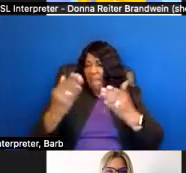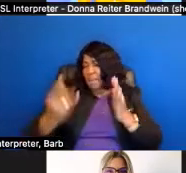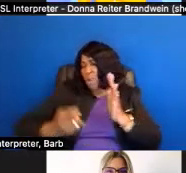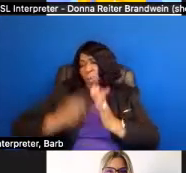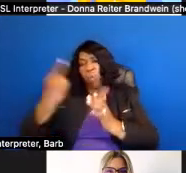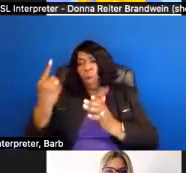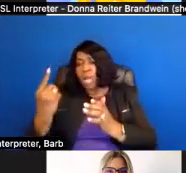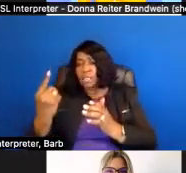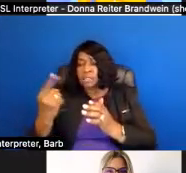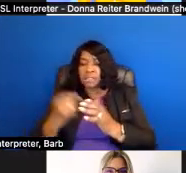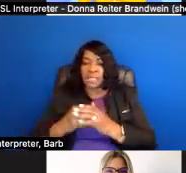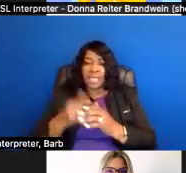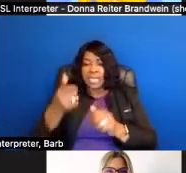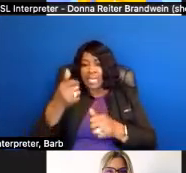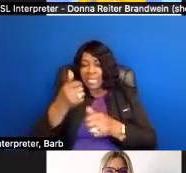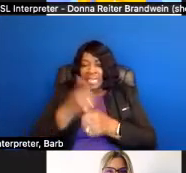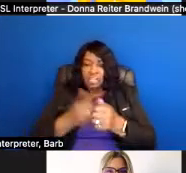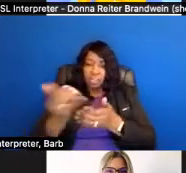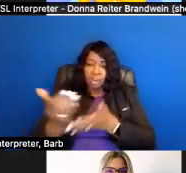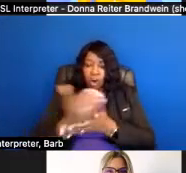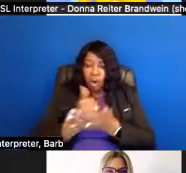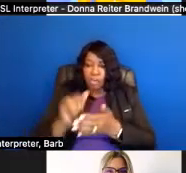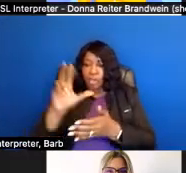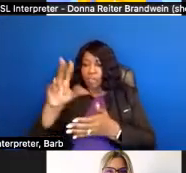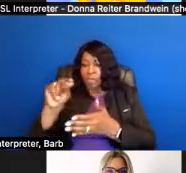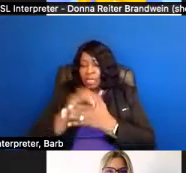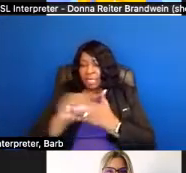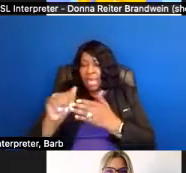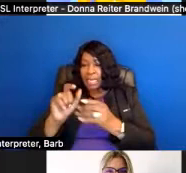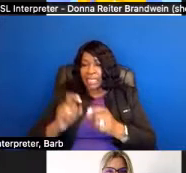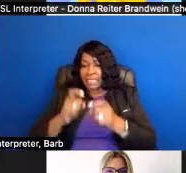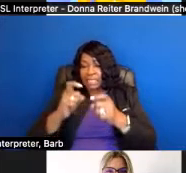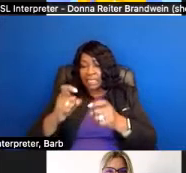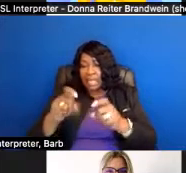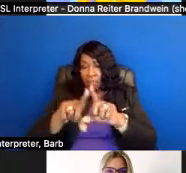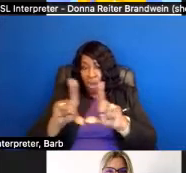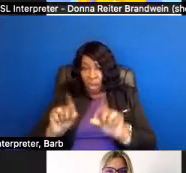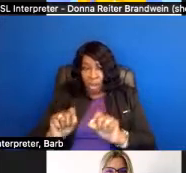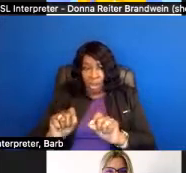Each earned a $30 gift card. And then for trustworthiness, I did member checking,